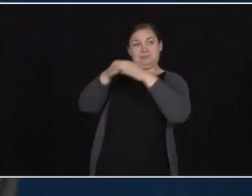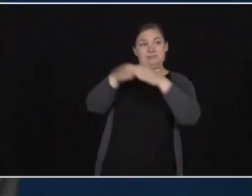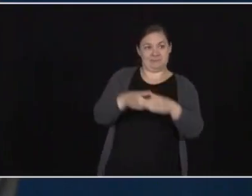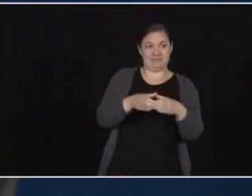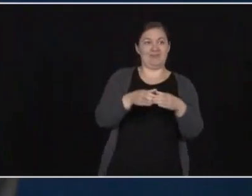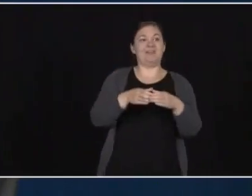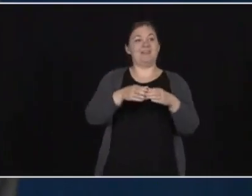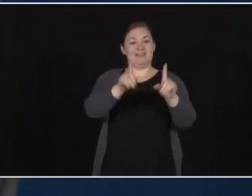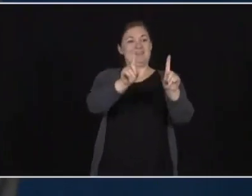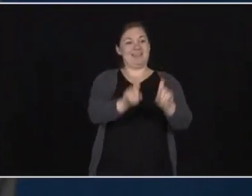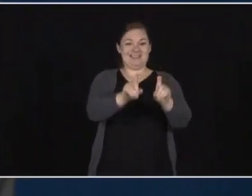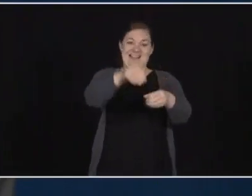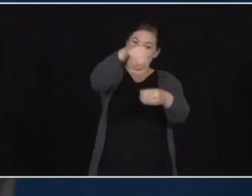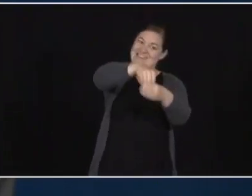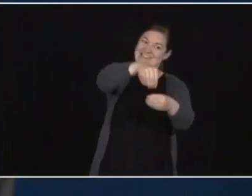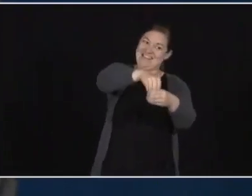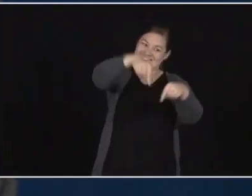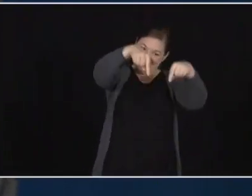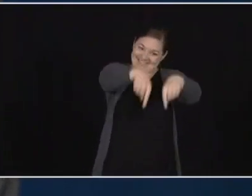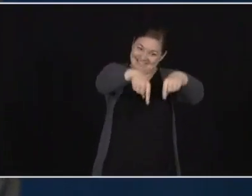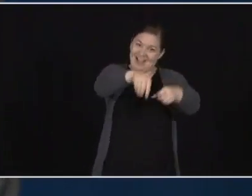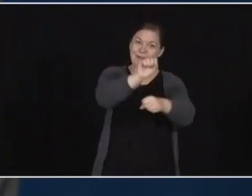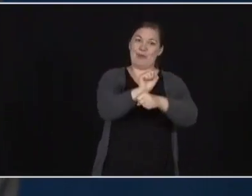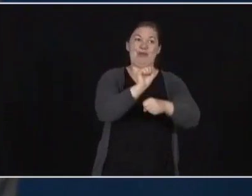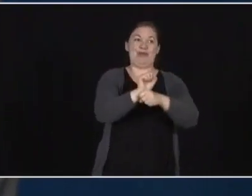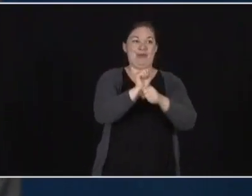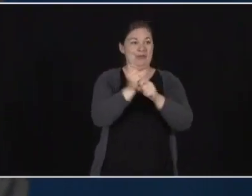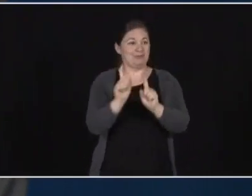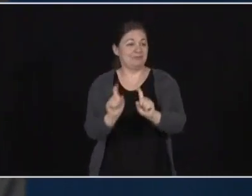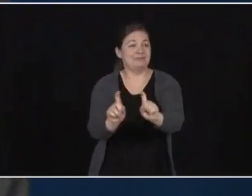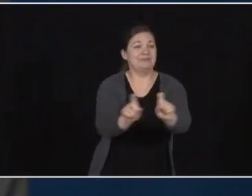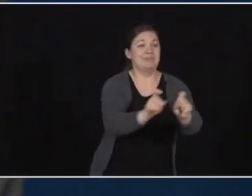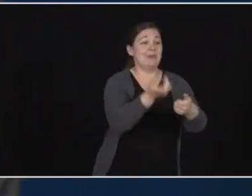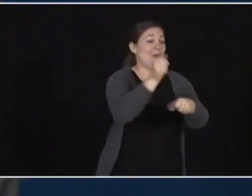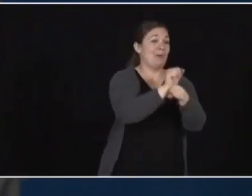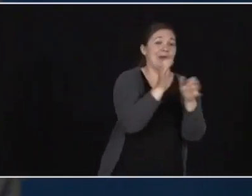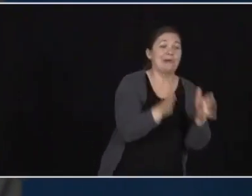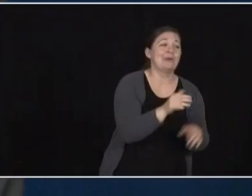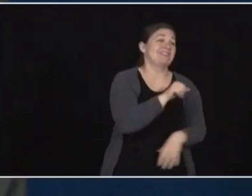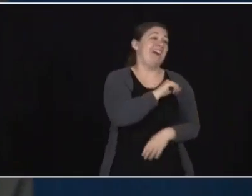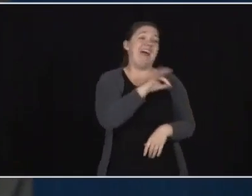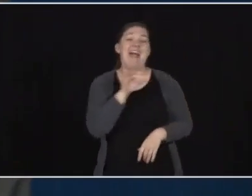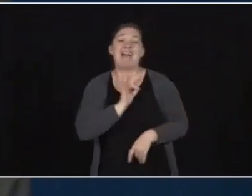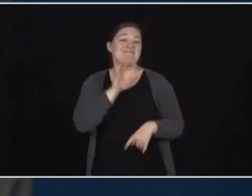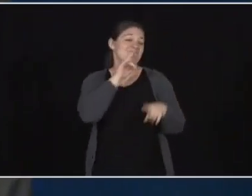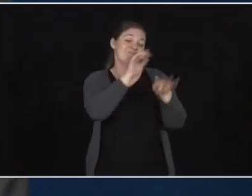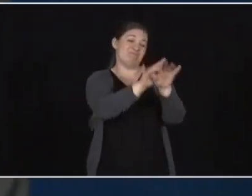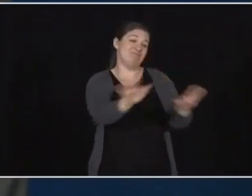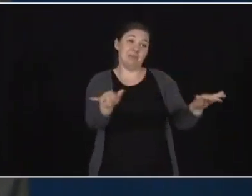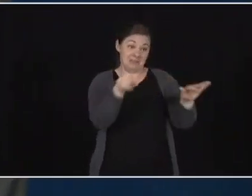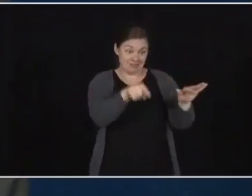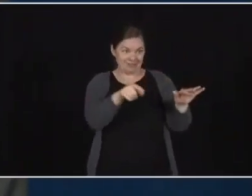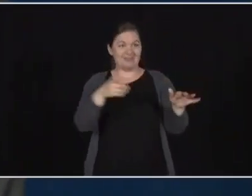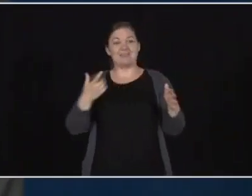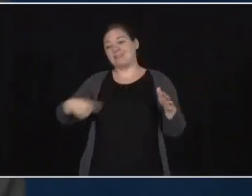We will work together to bring a team to the facility to do the swabbing within the facility. So the workers, the staff, the employees would